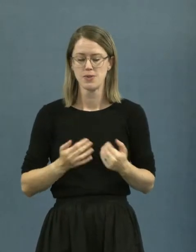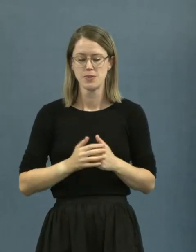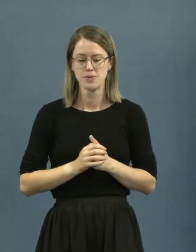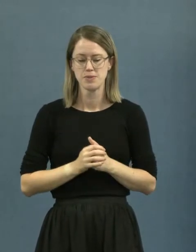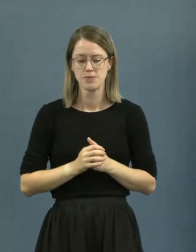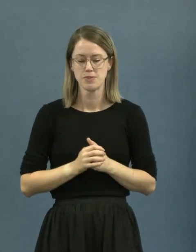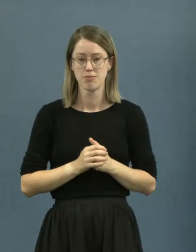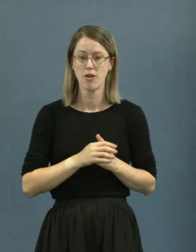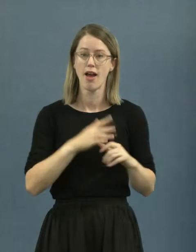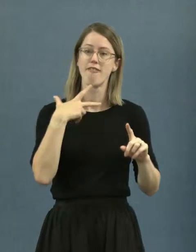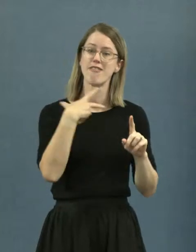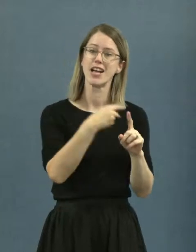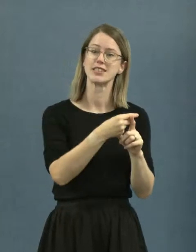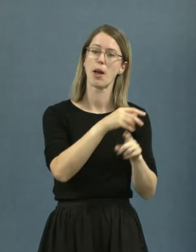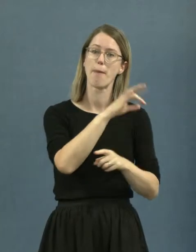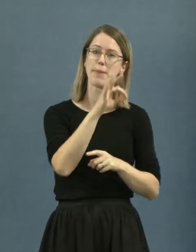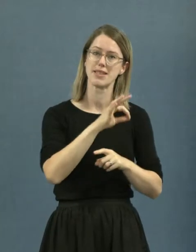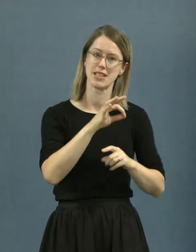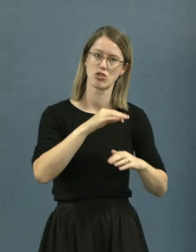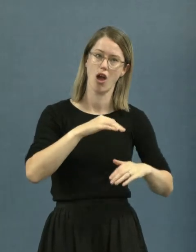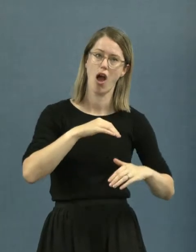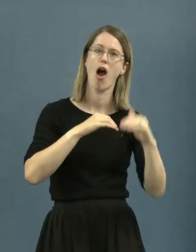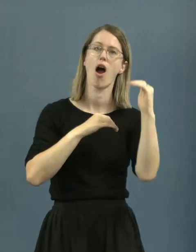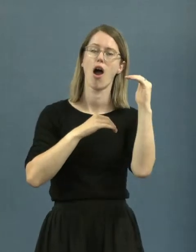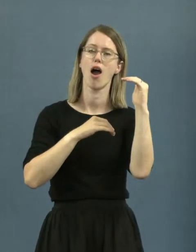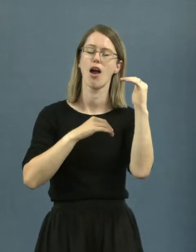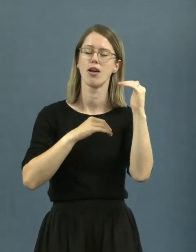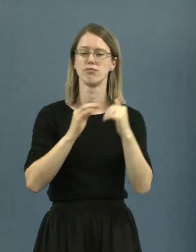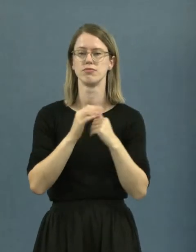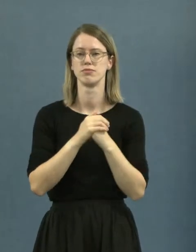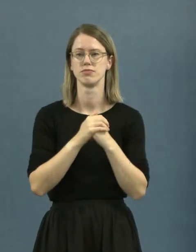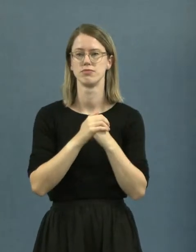now where we have very high